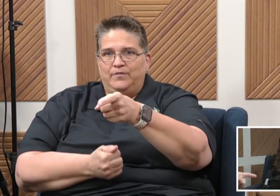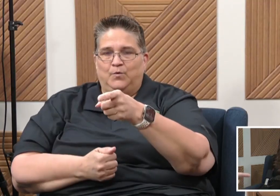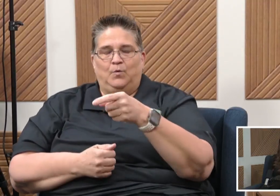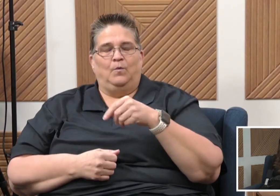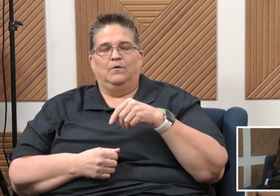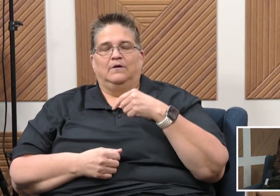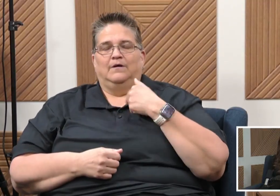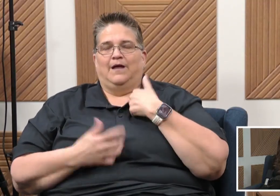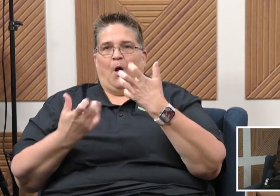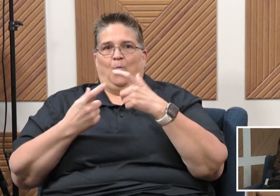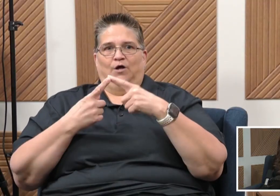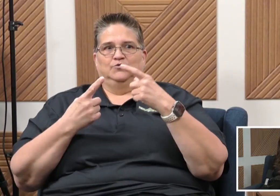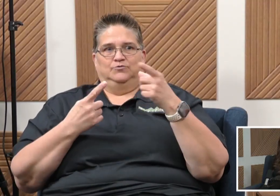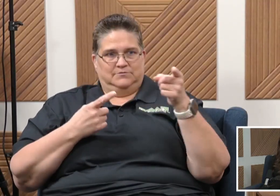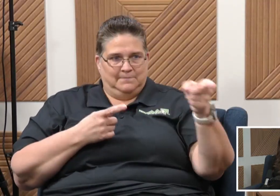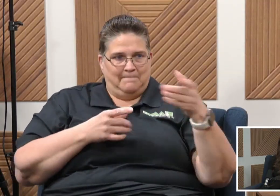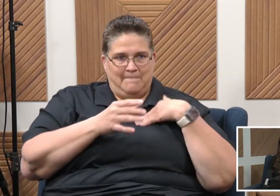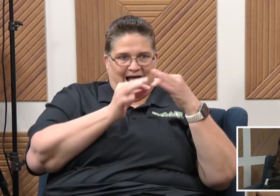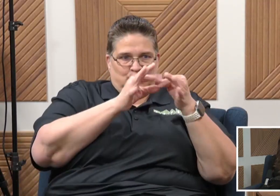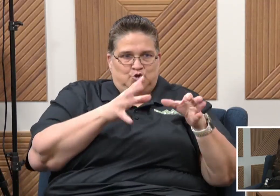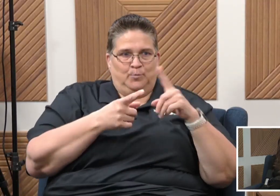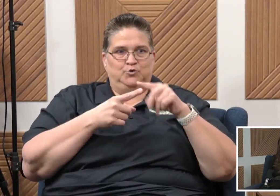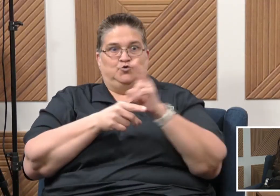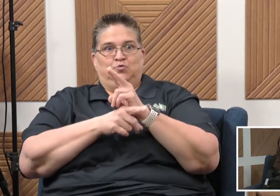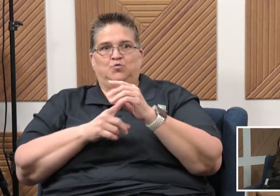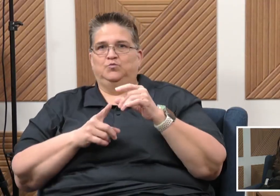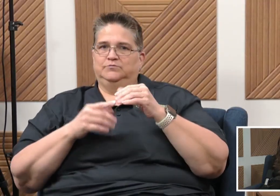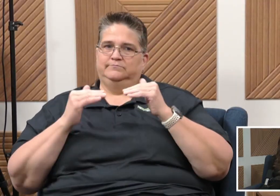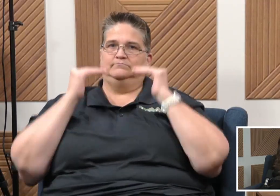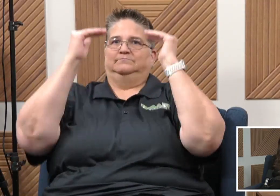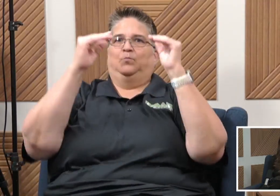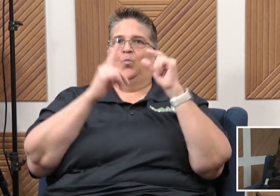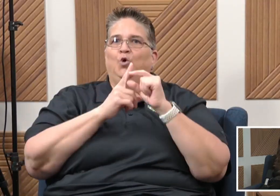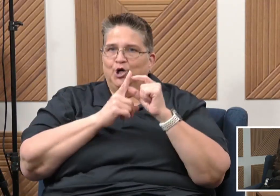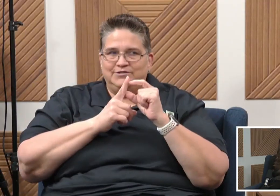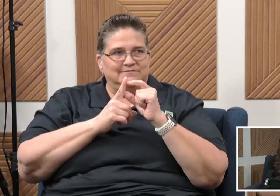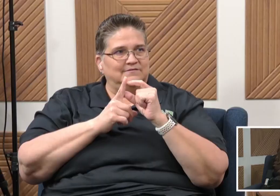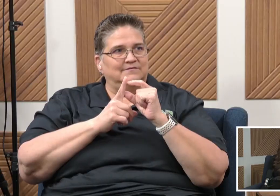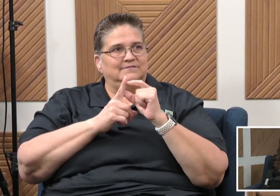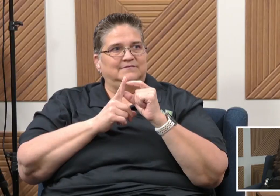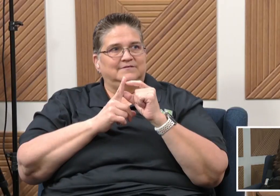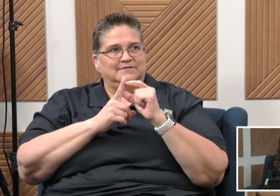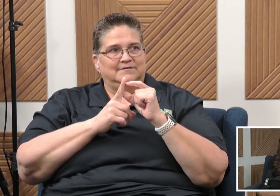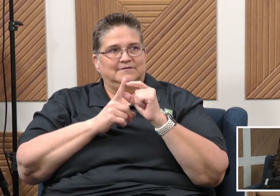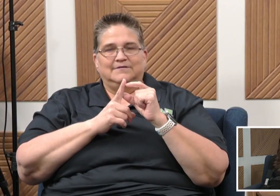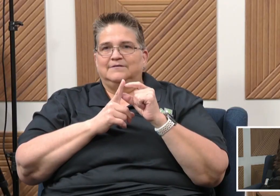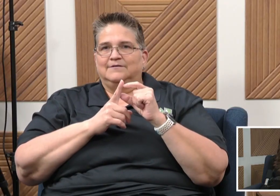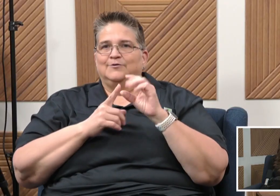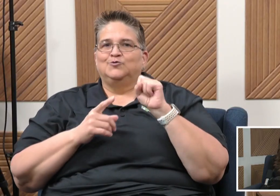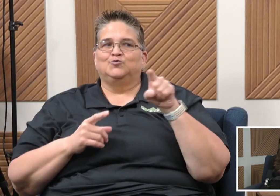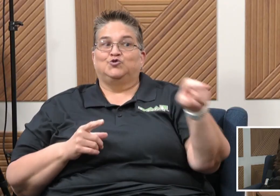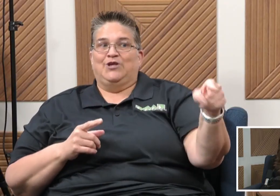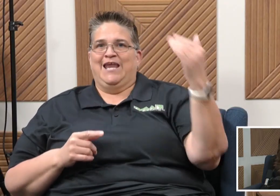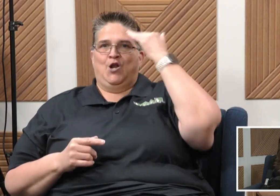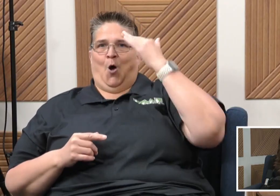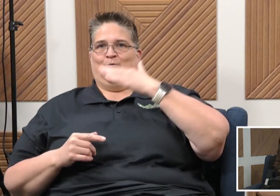I'm interacting with you and communicating with you. But my interpreter knows to use more of those elevated language that I would be choosing for this.